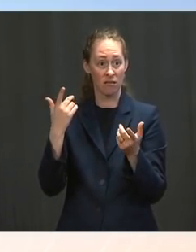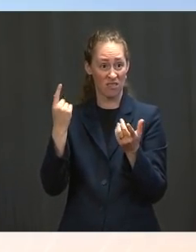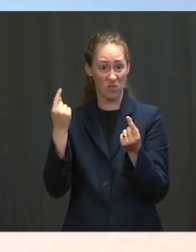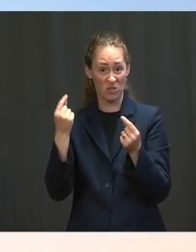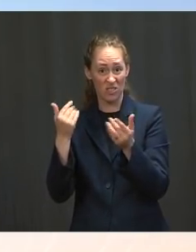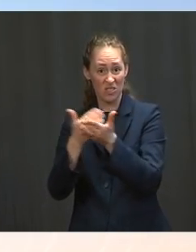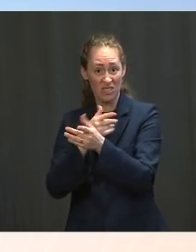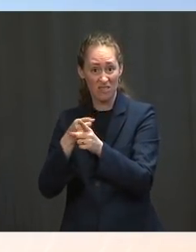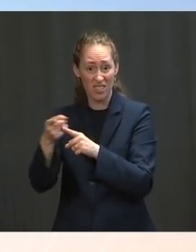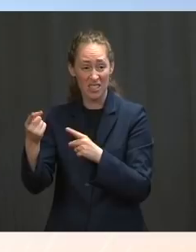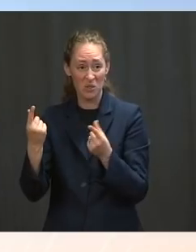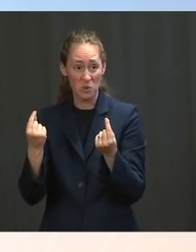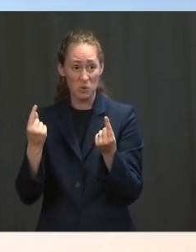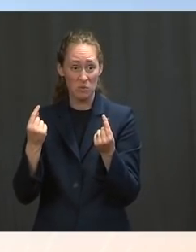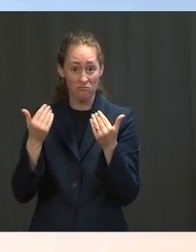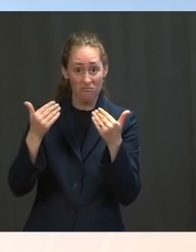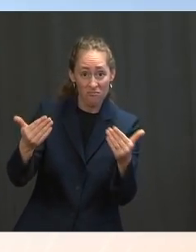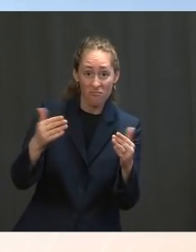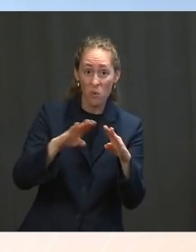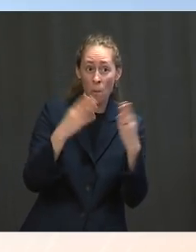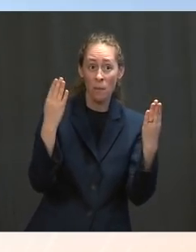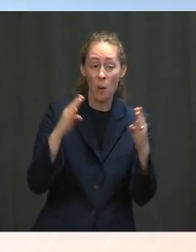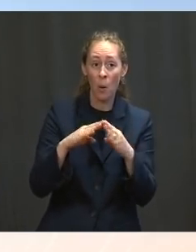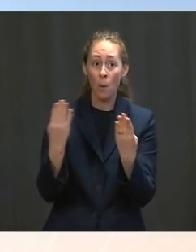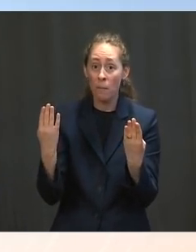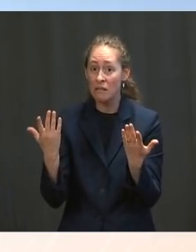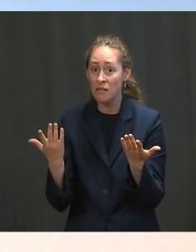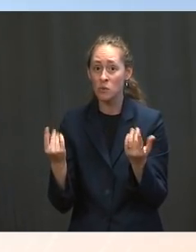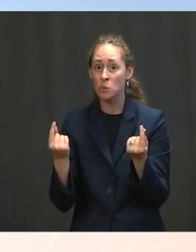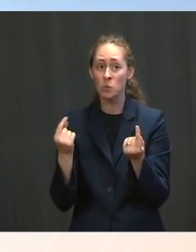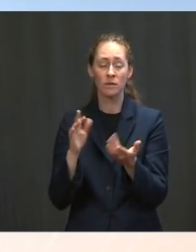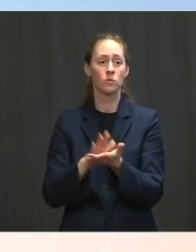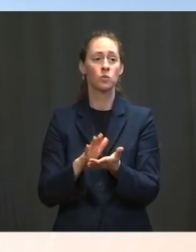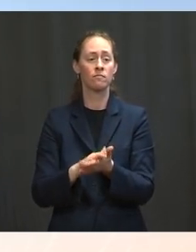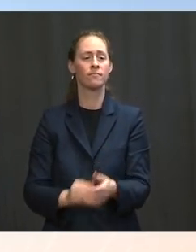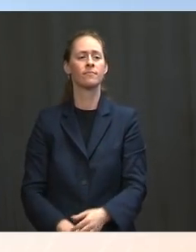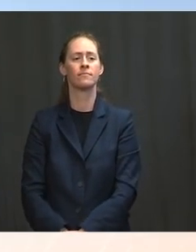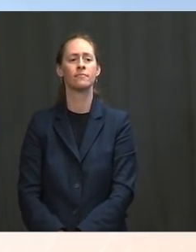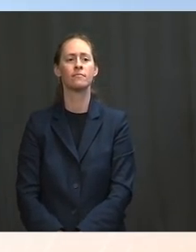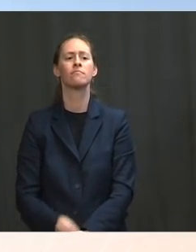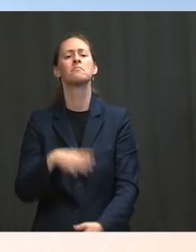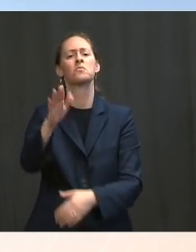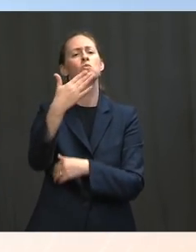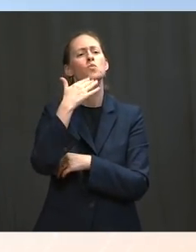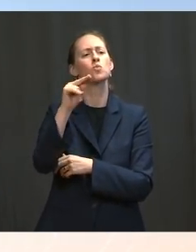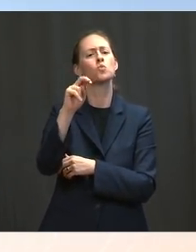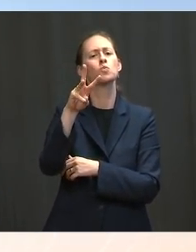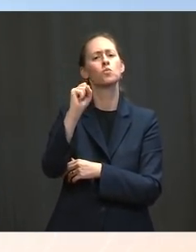Ms. Psaki: I would say: The good news is that there are a number of mitigation measures that have been recommended, of course,